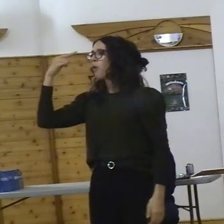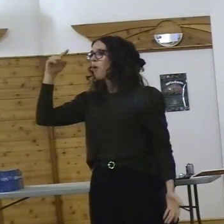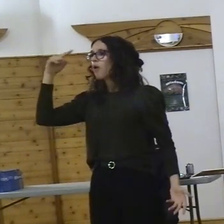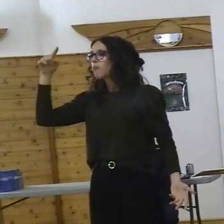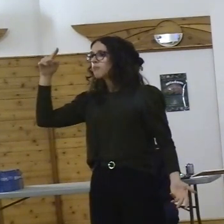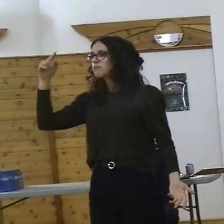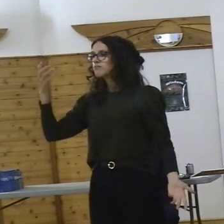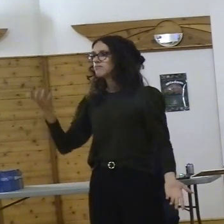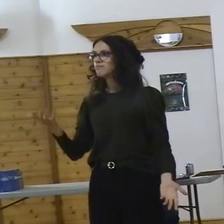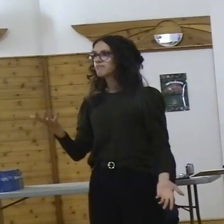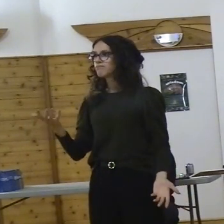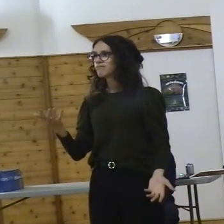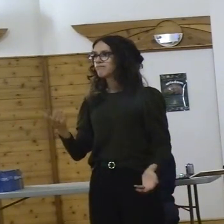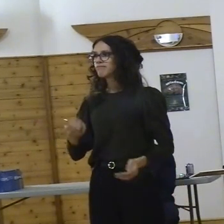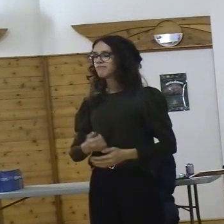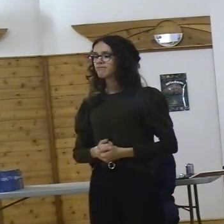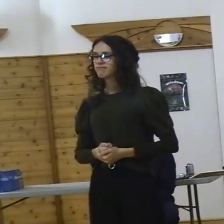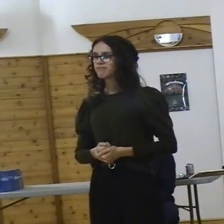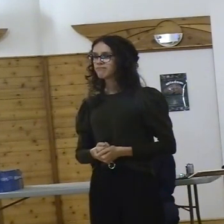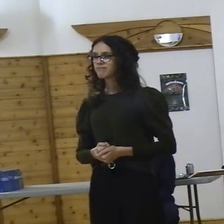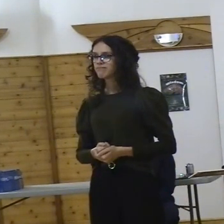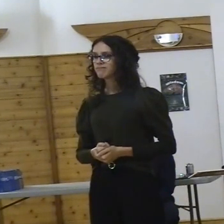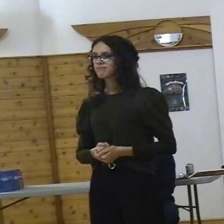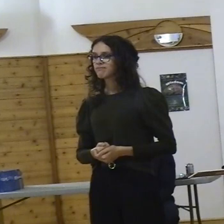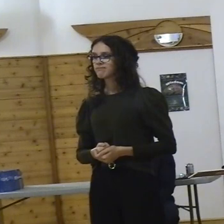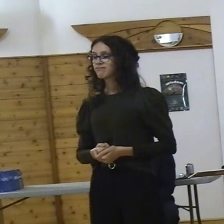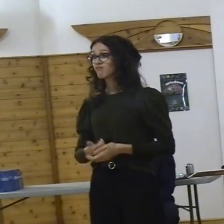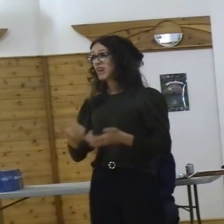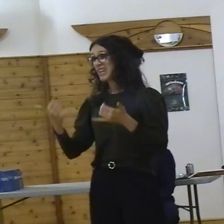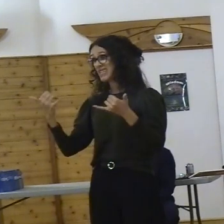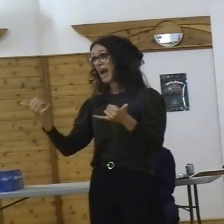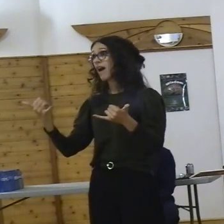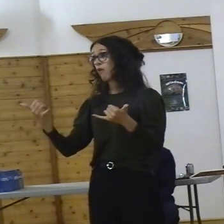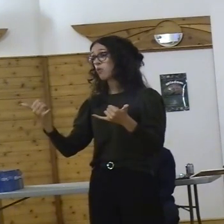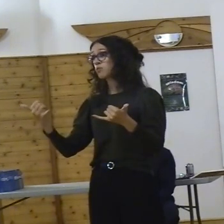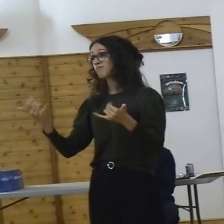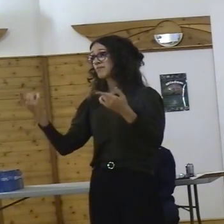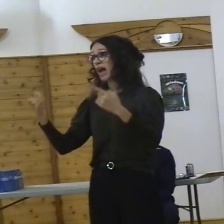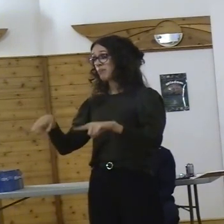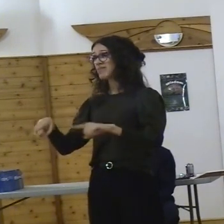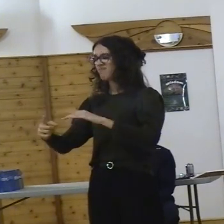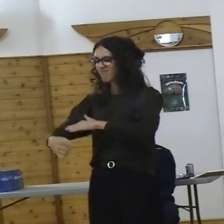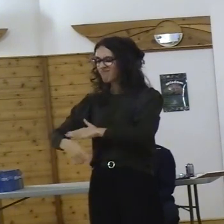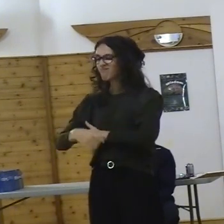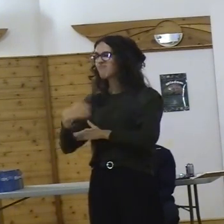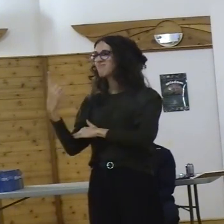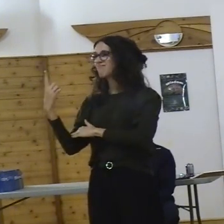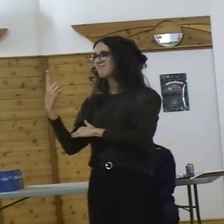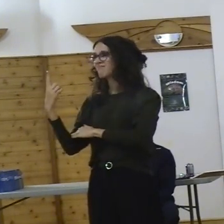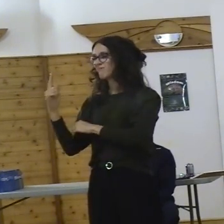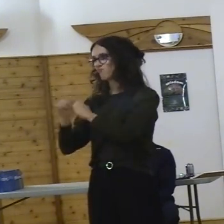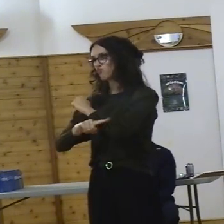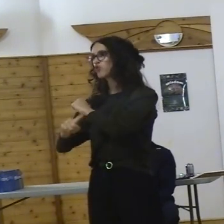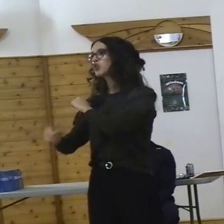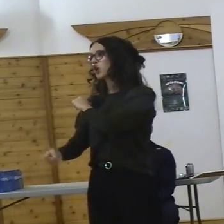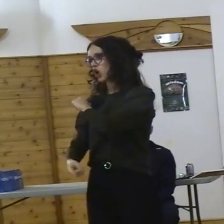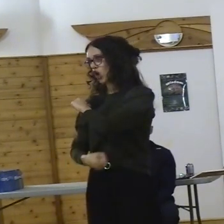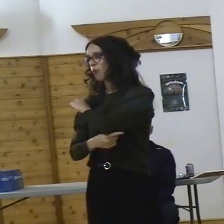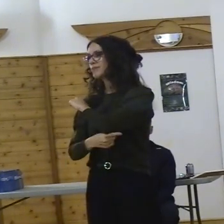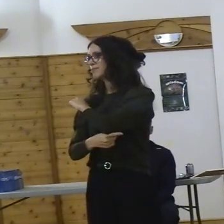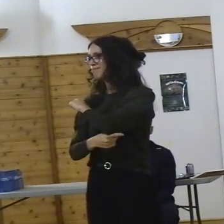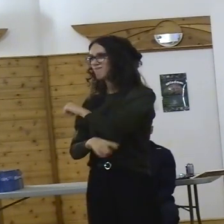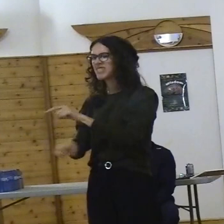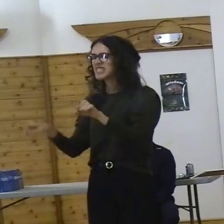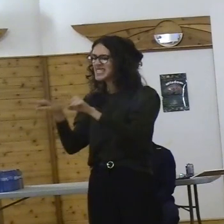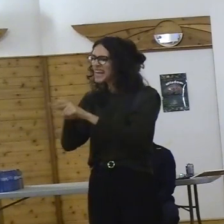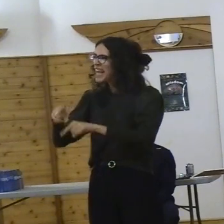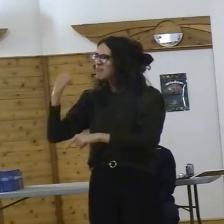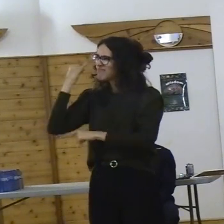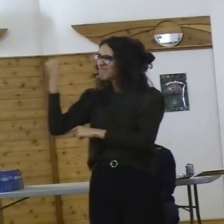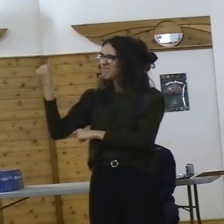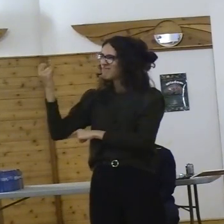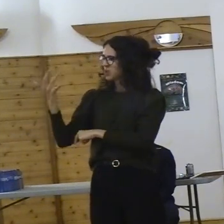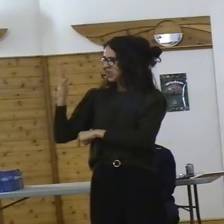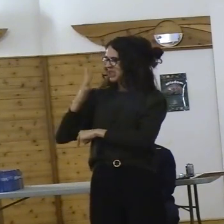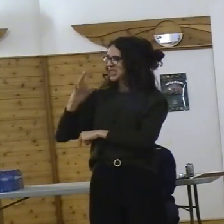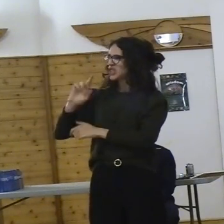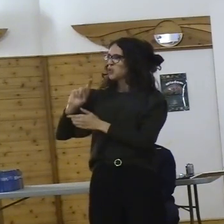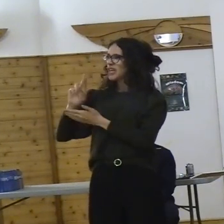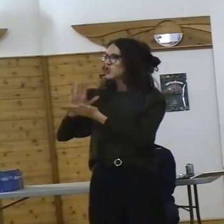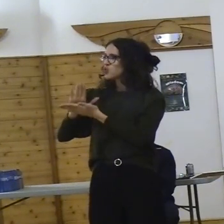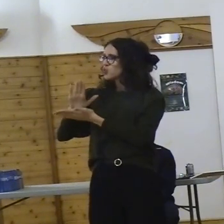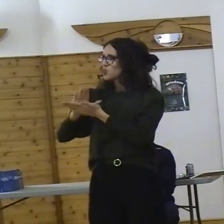And now all these landfills, now they're using the landfills to dump our loved ones.